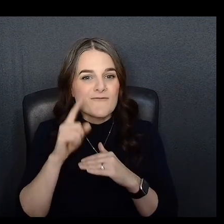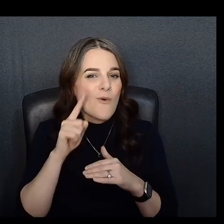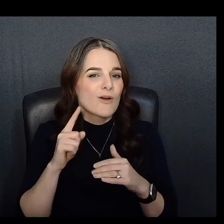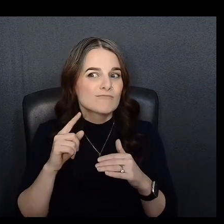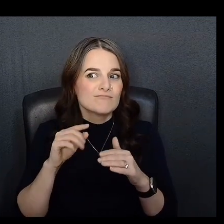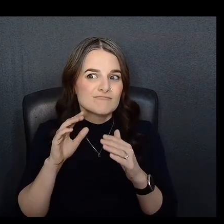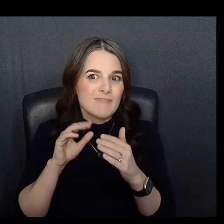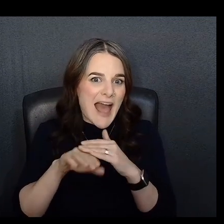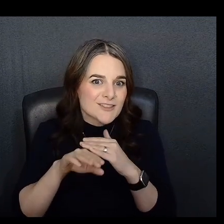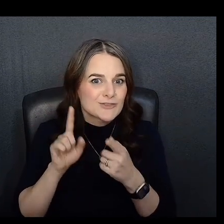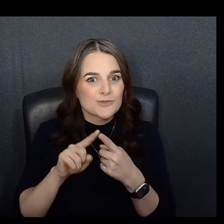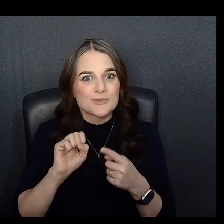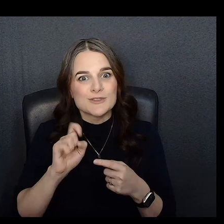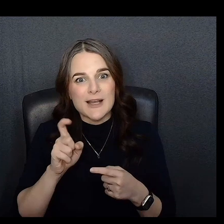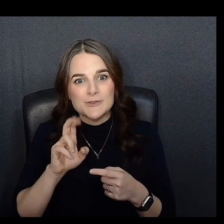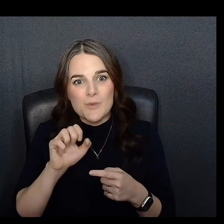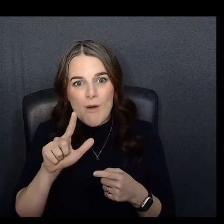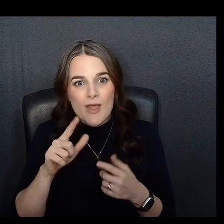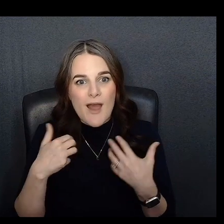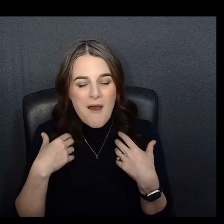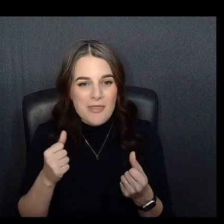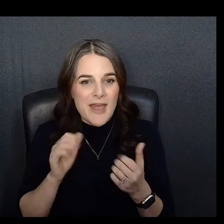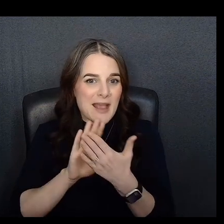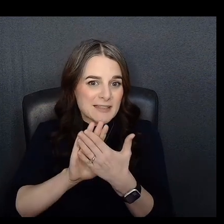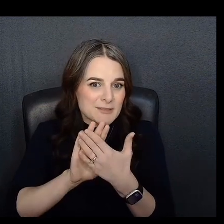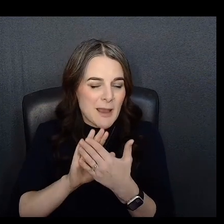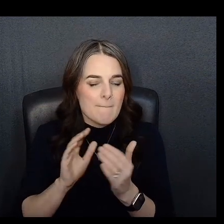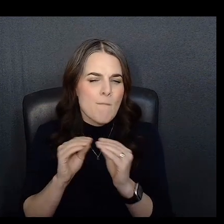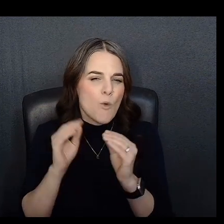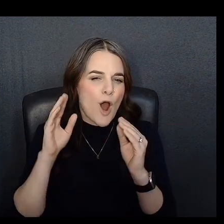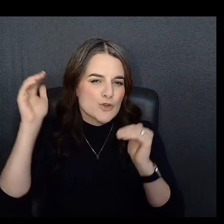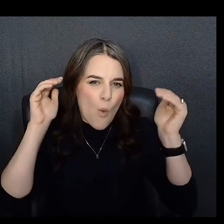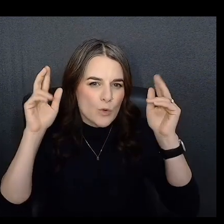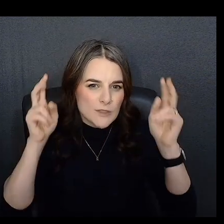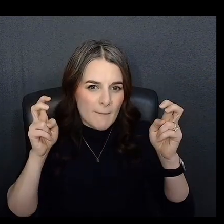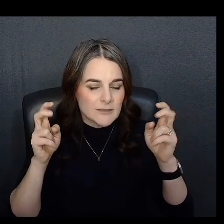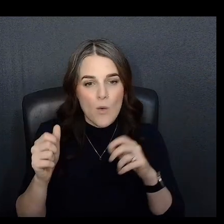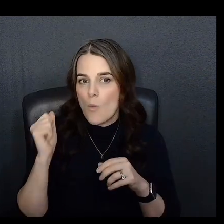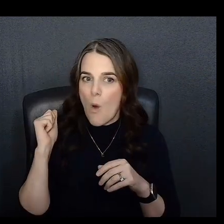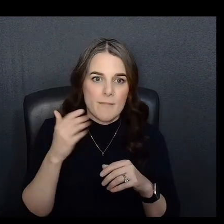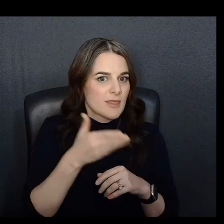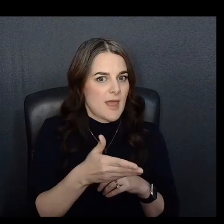those kind of more traditionally adult topics. They're not going to automatically be on the child vocabulary sets.